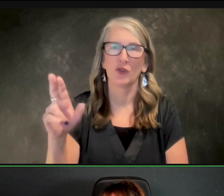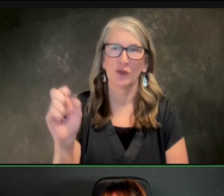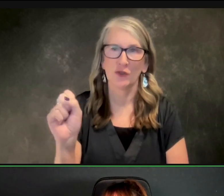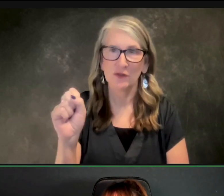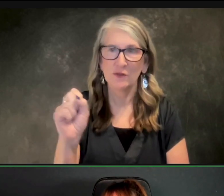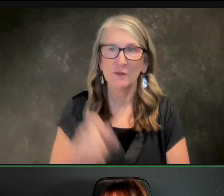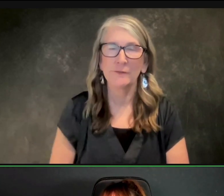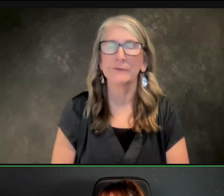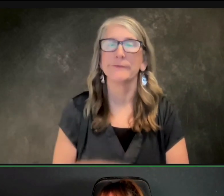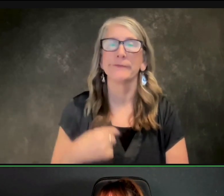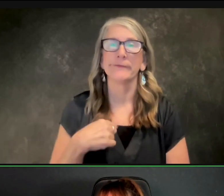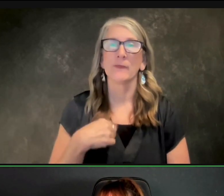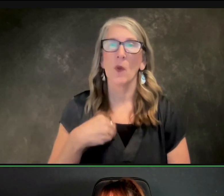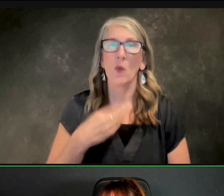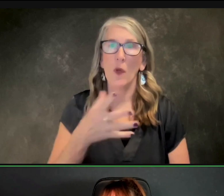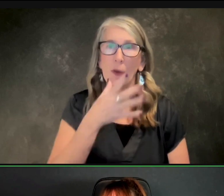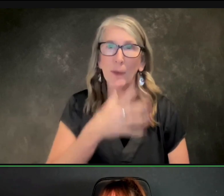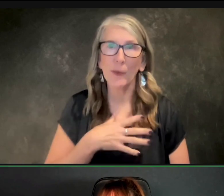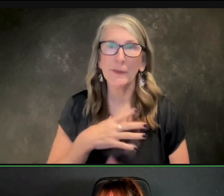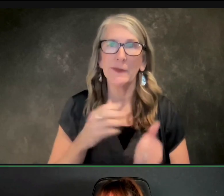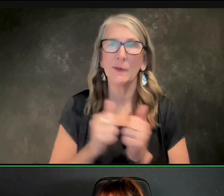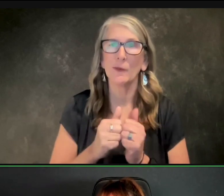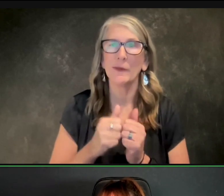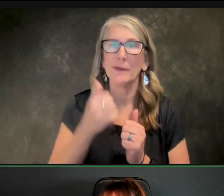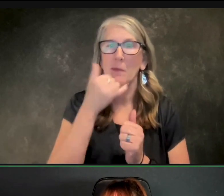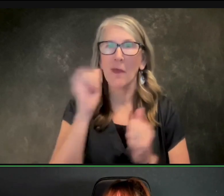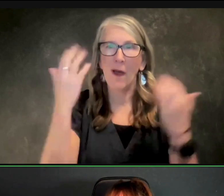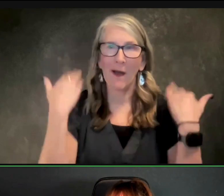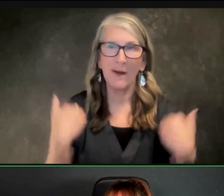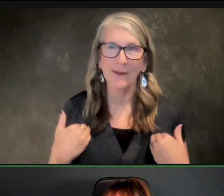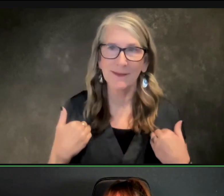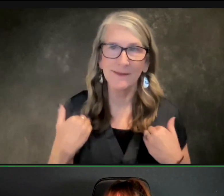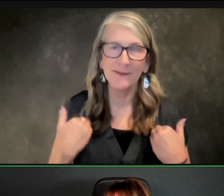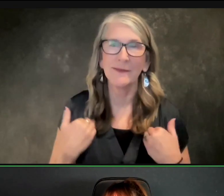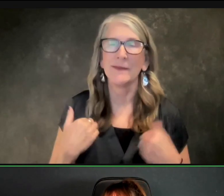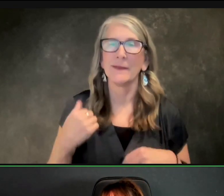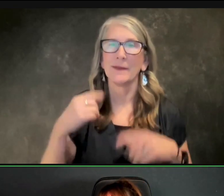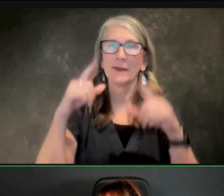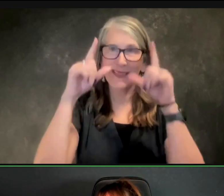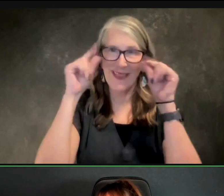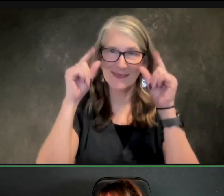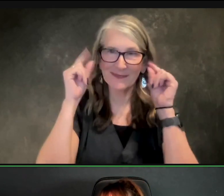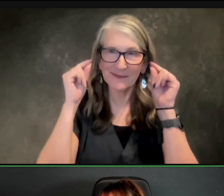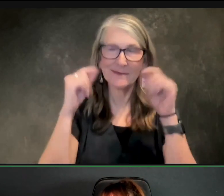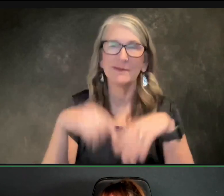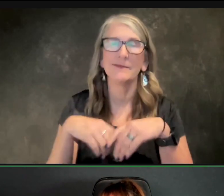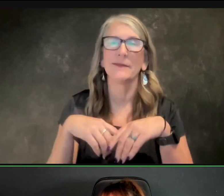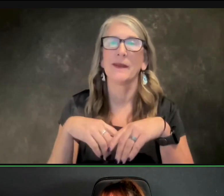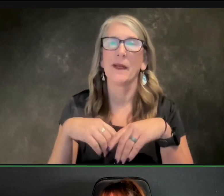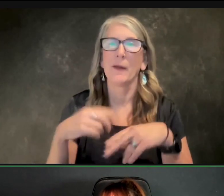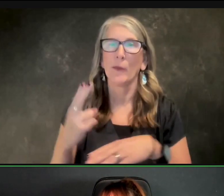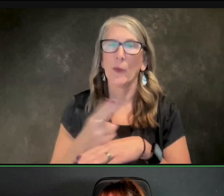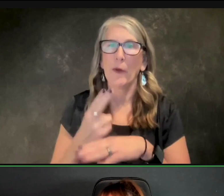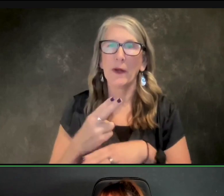My pronouns are she, her, and hers. I'm a white woman with long blonde hair.